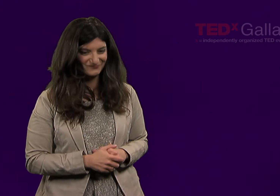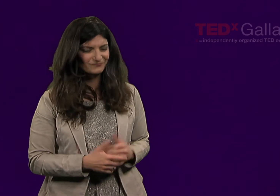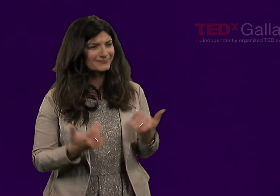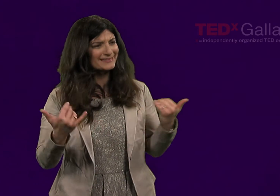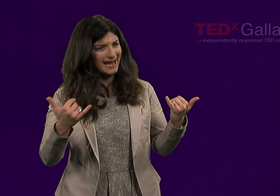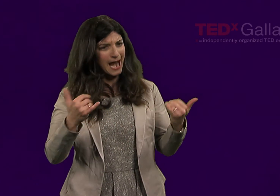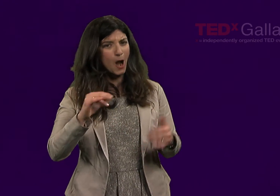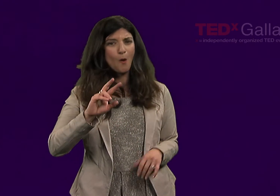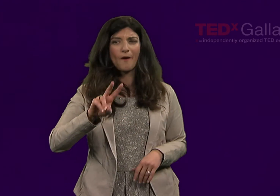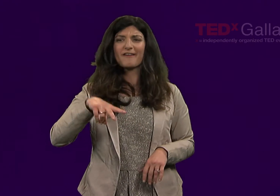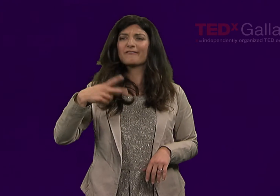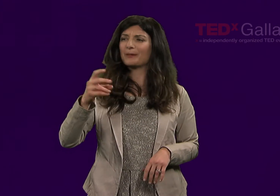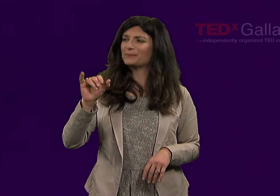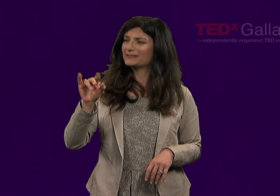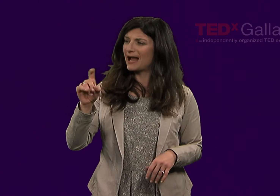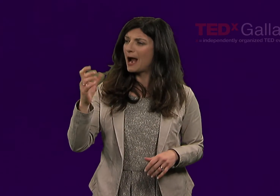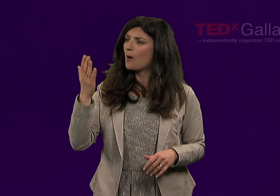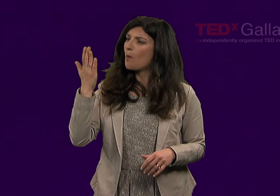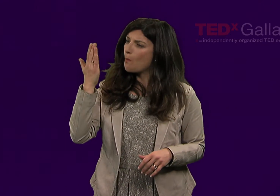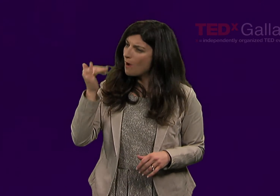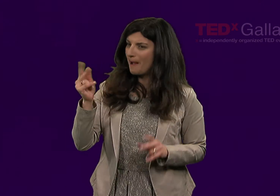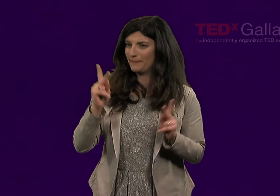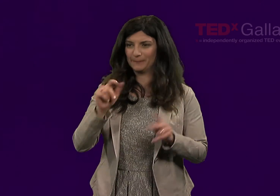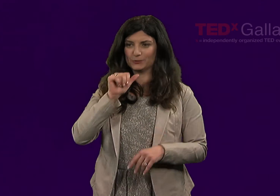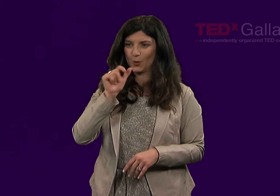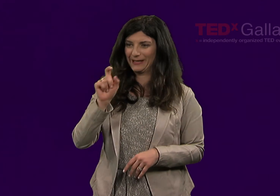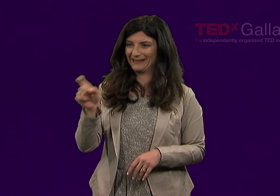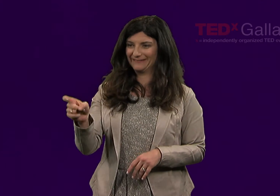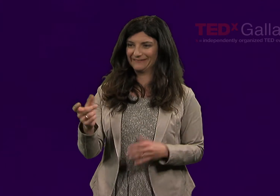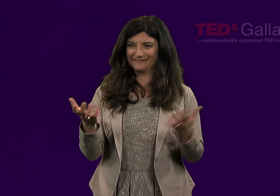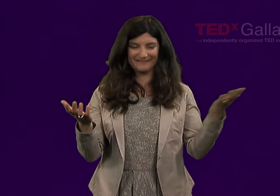But let's talk about the flip side. Why do you think it is that people don't give?